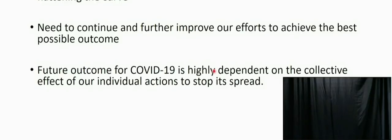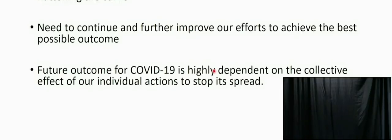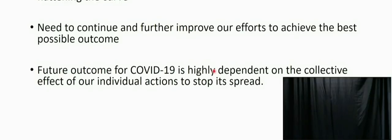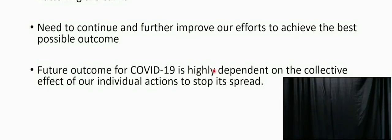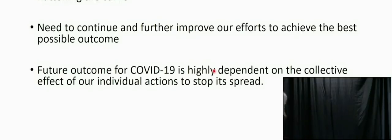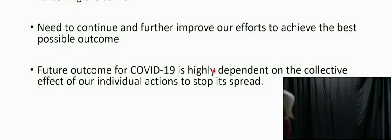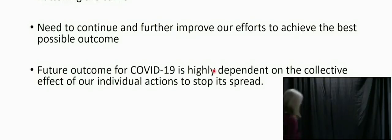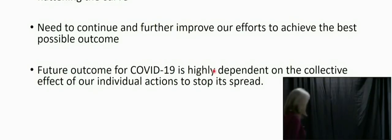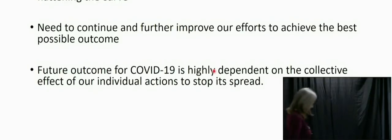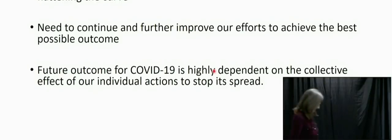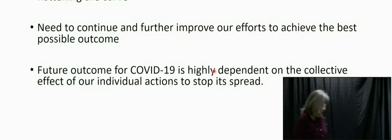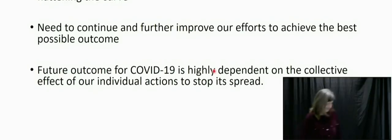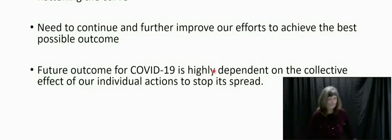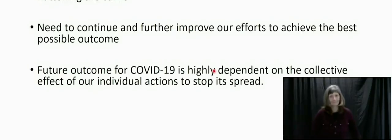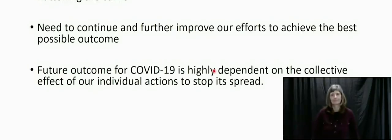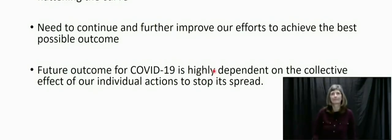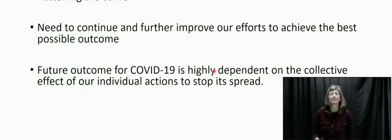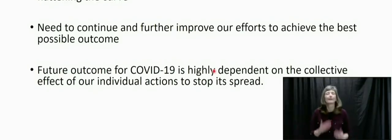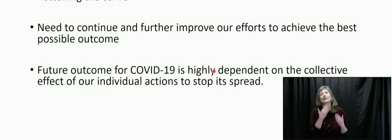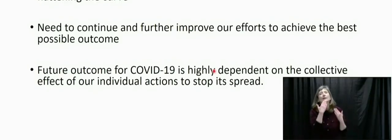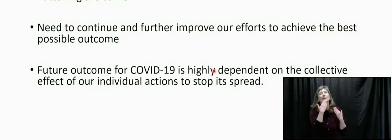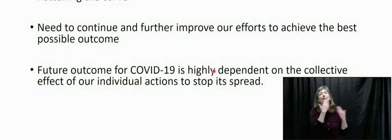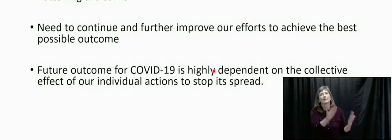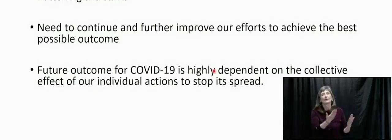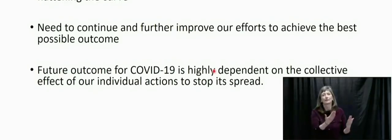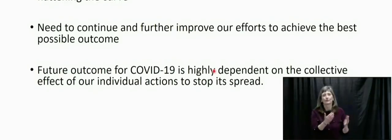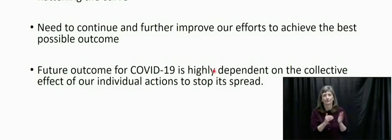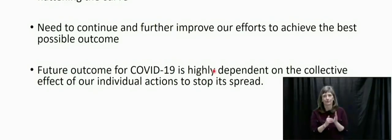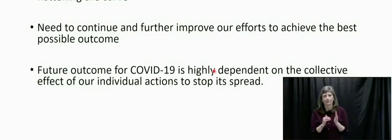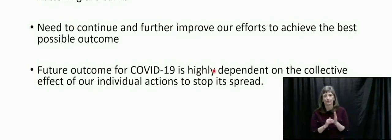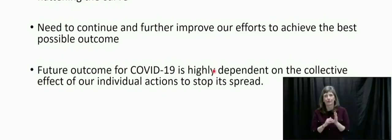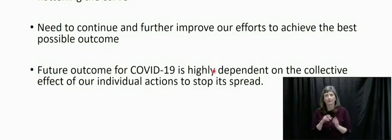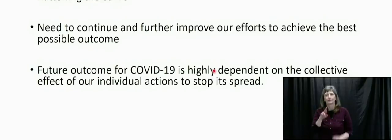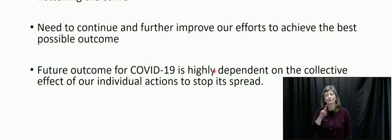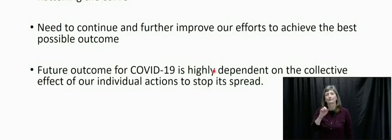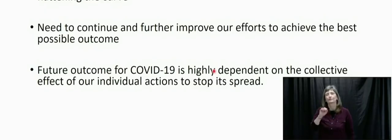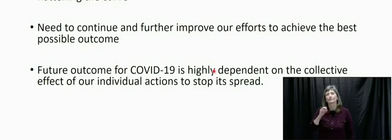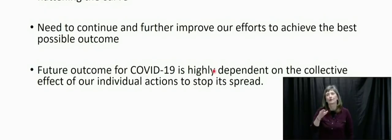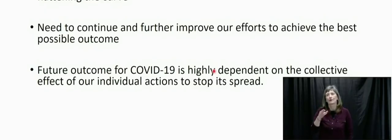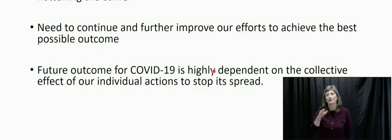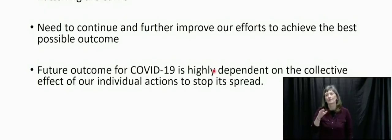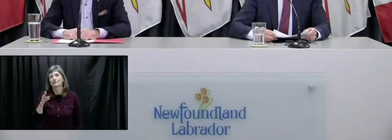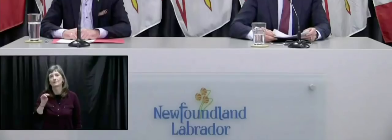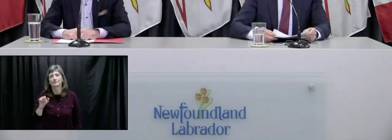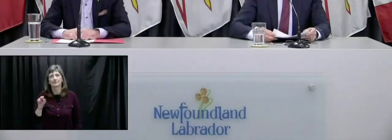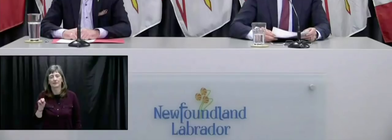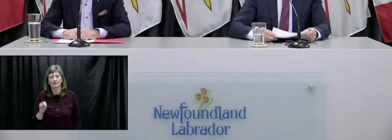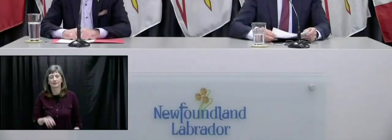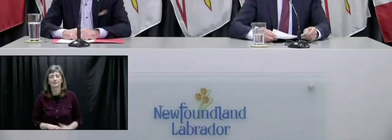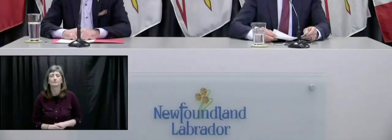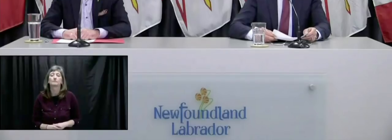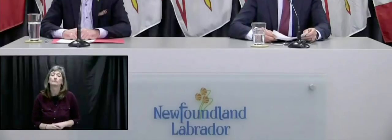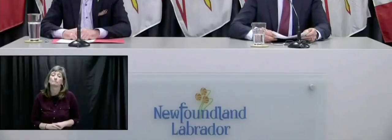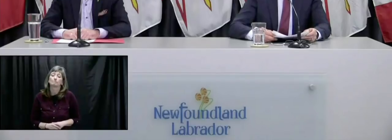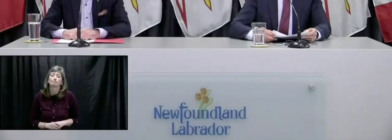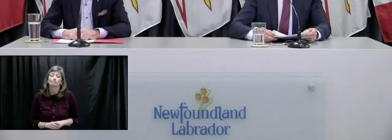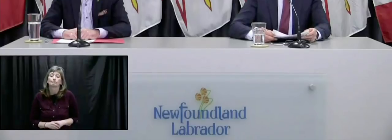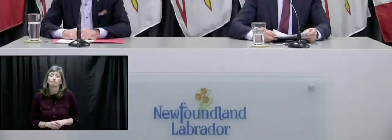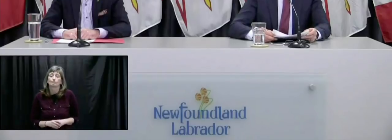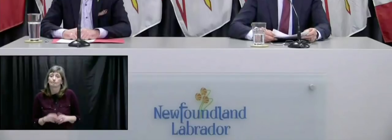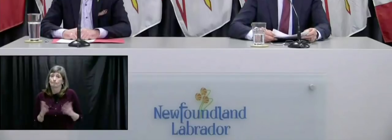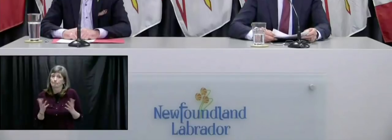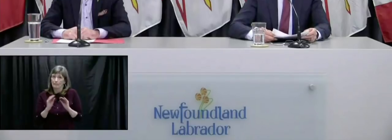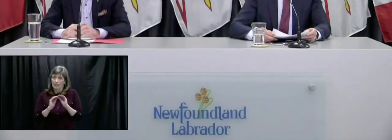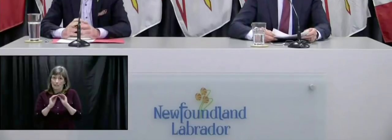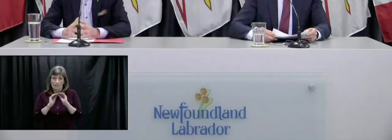AND THE WORK THAT YOU'VE PUT